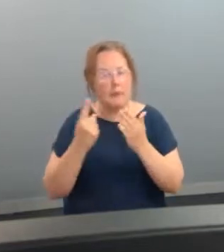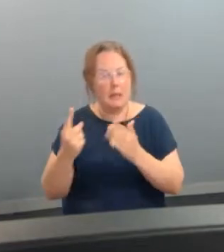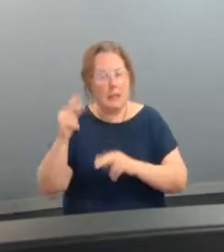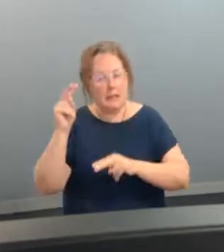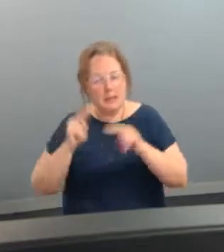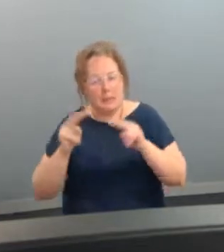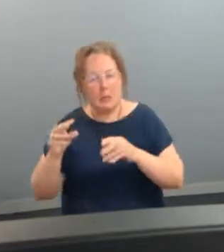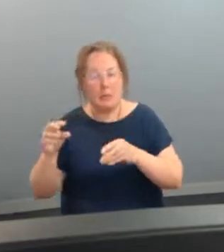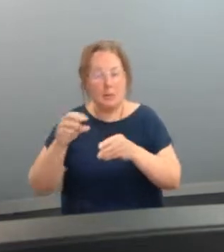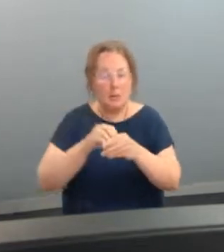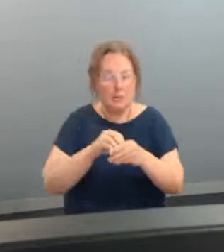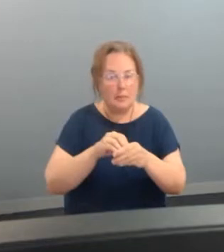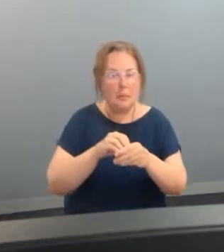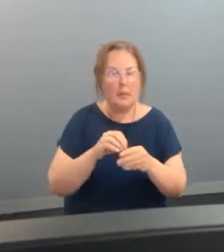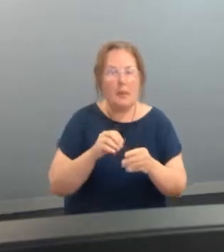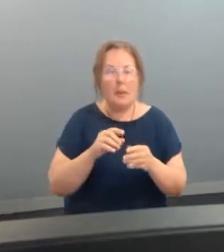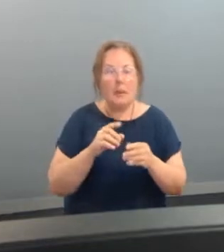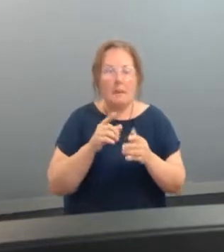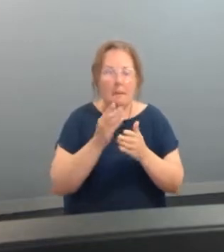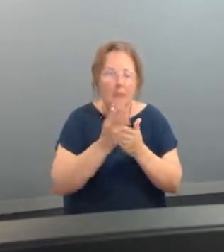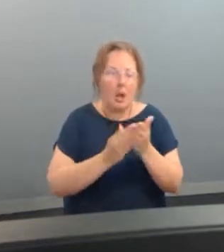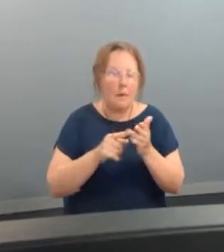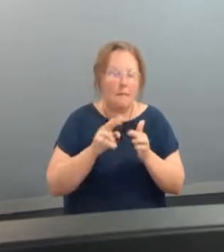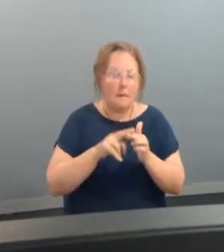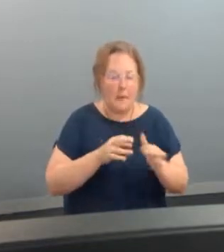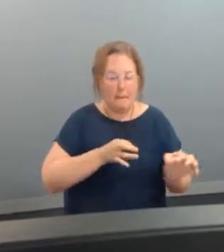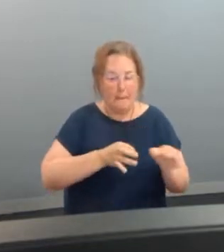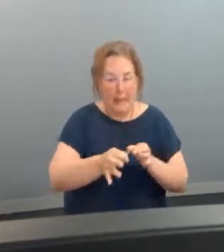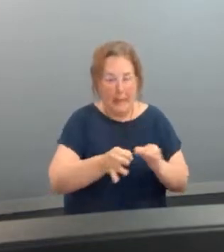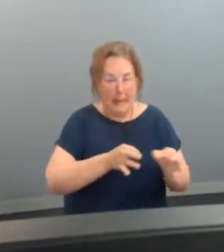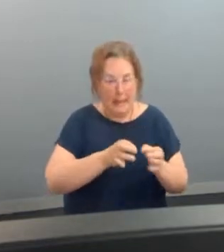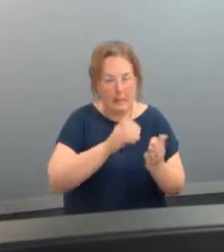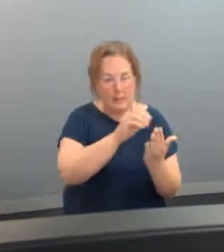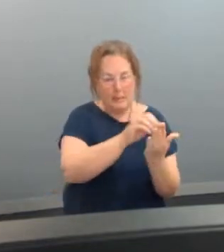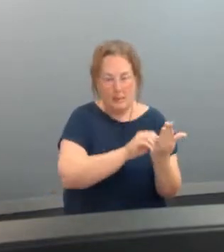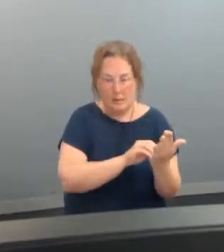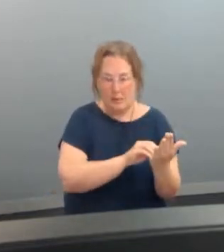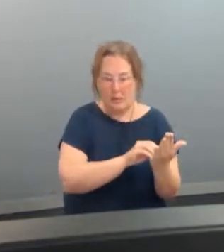implement this, but we do know for the independent